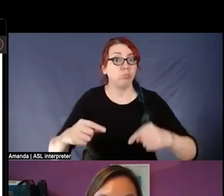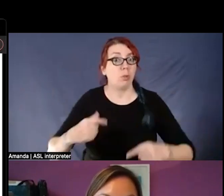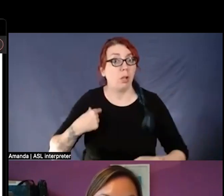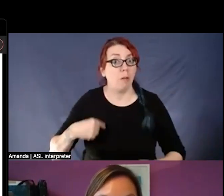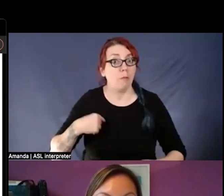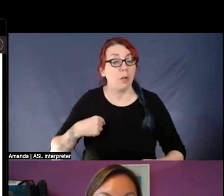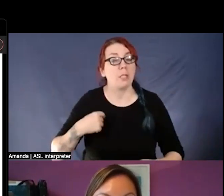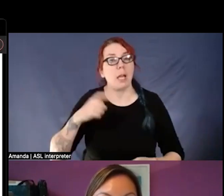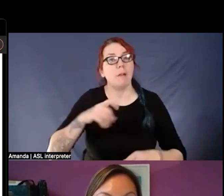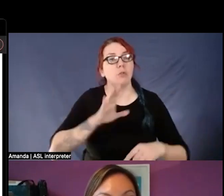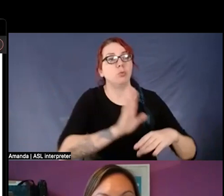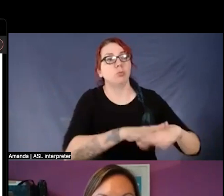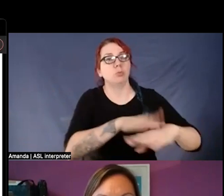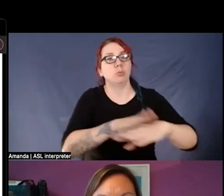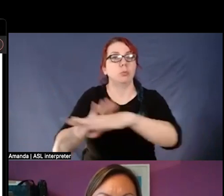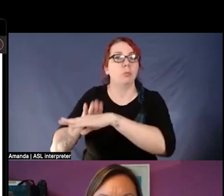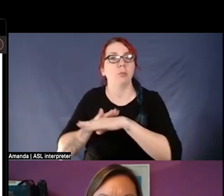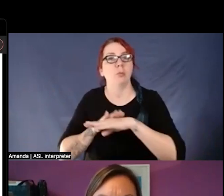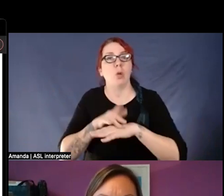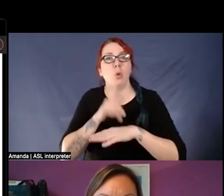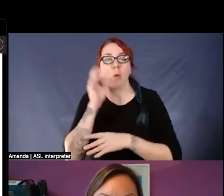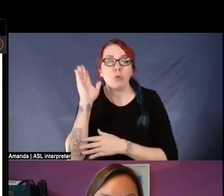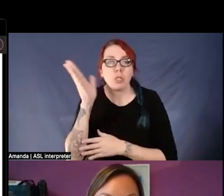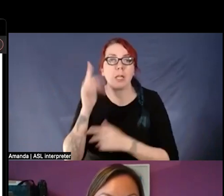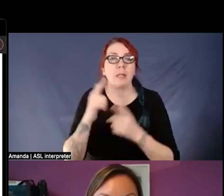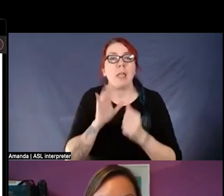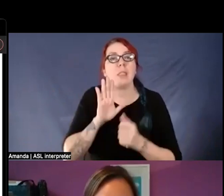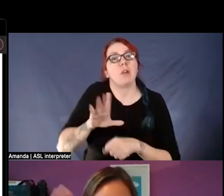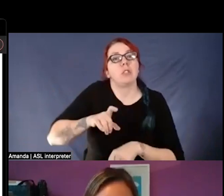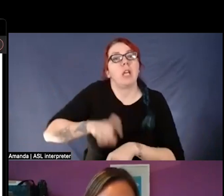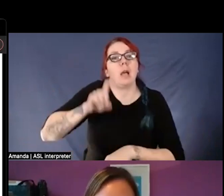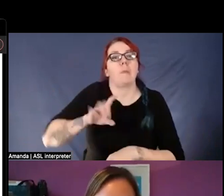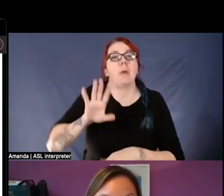conference time, but it may be too early to send that email out because I like to get through my